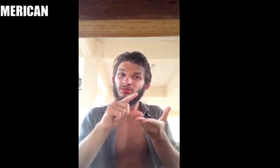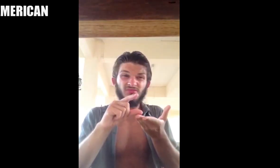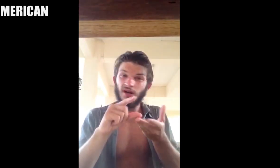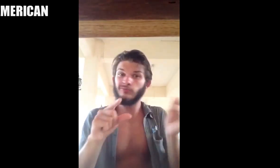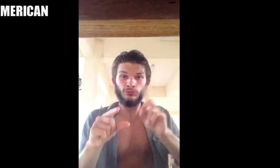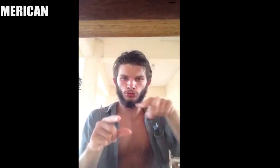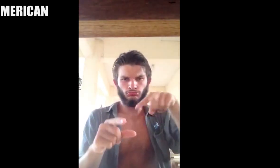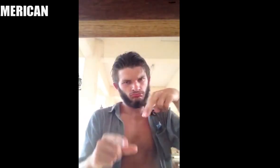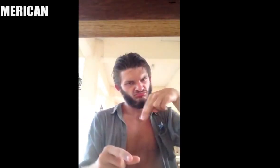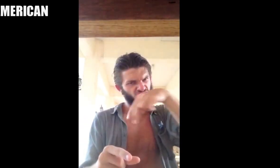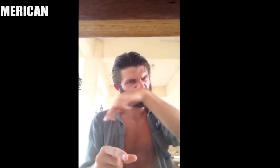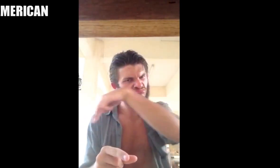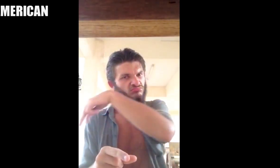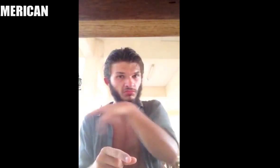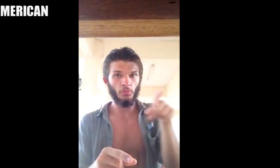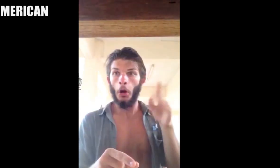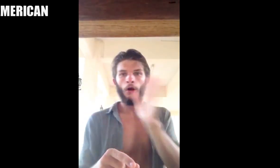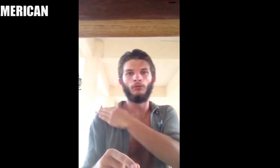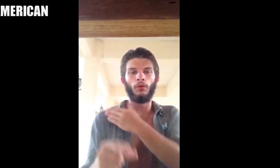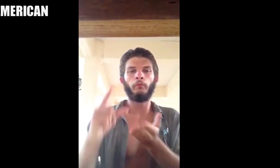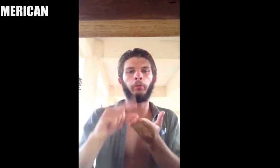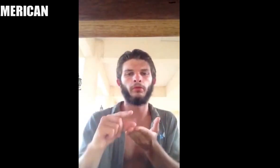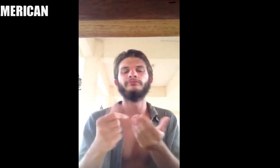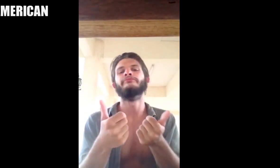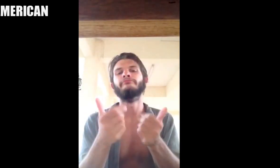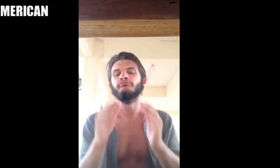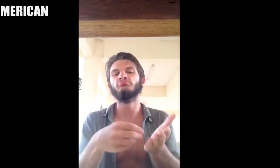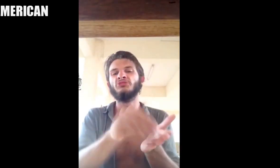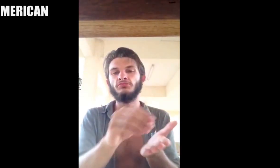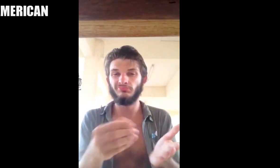If that doesnt work, then walk away. they'll probably go after you and agree to your offer.